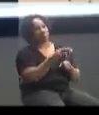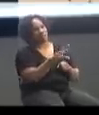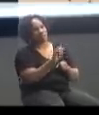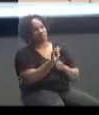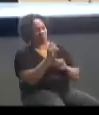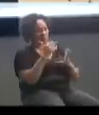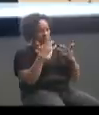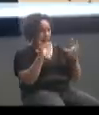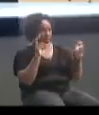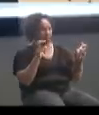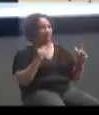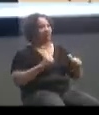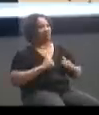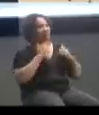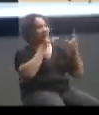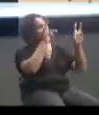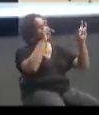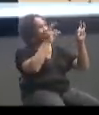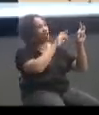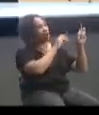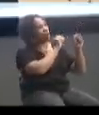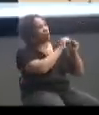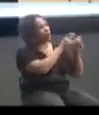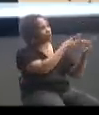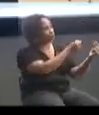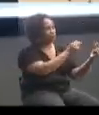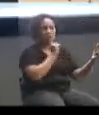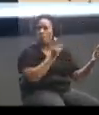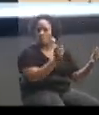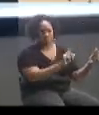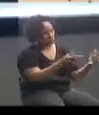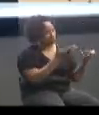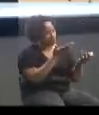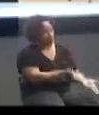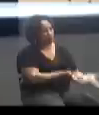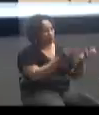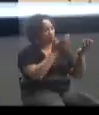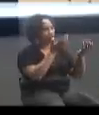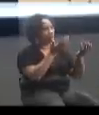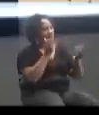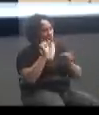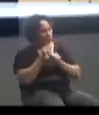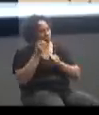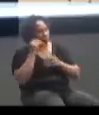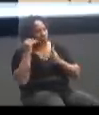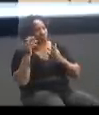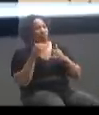THAT WE ARE TRULY LIVING THE MANTRA, WORK IS WHAT YOU DO NOT WHERE YOU ARE.